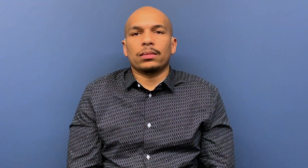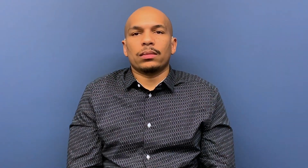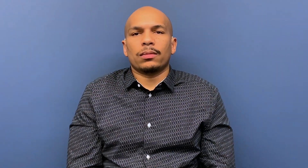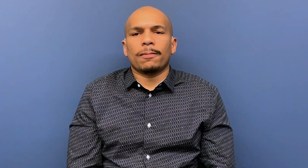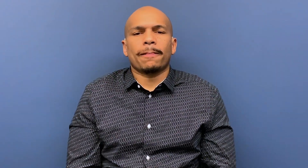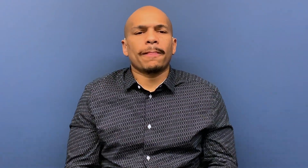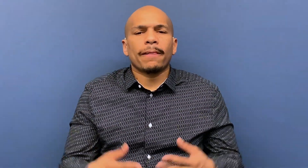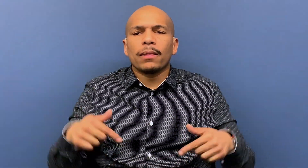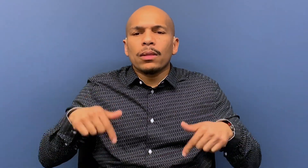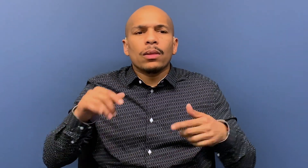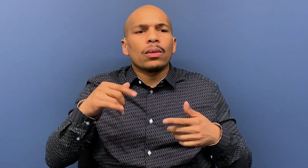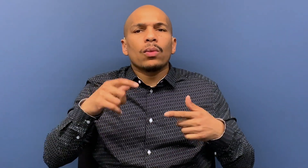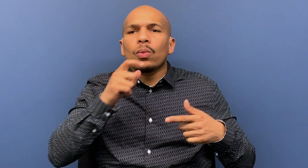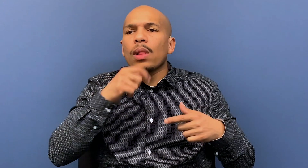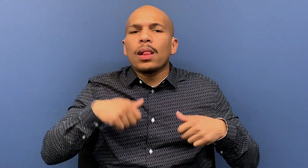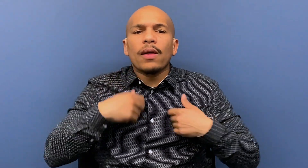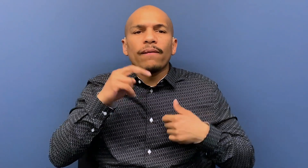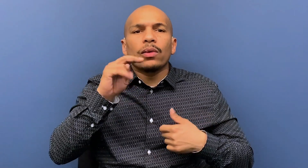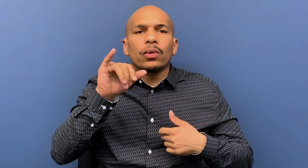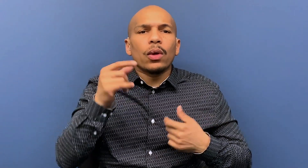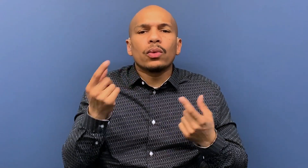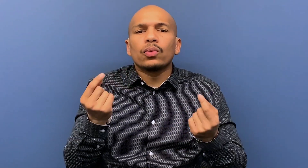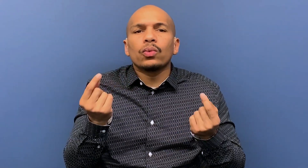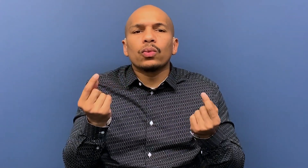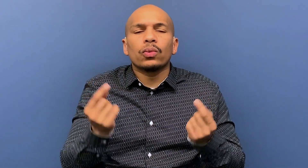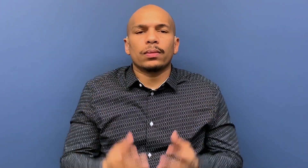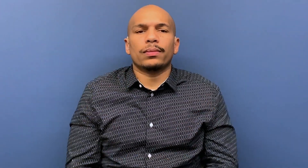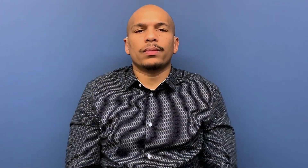What should New Yorkers do?